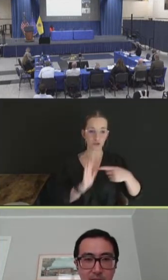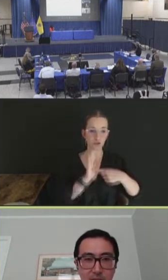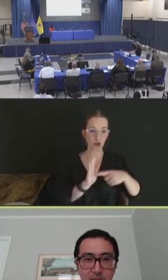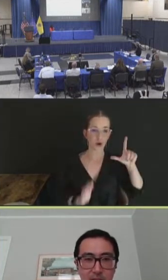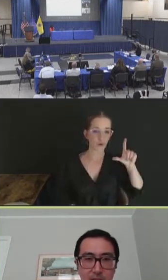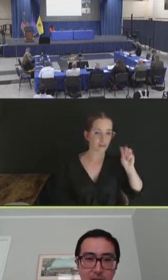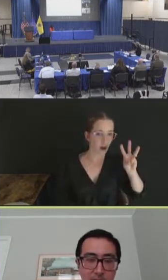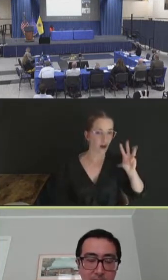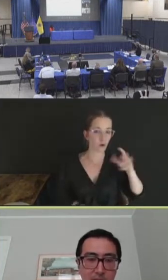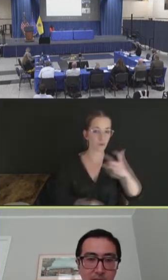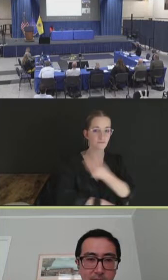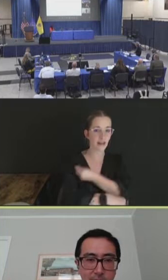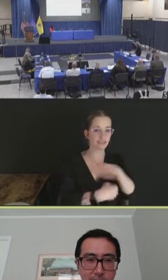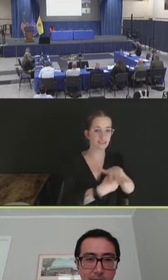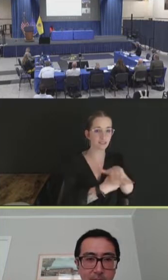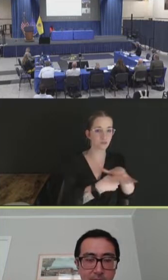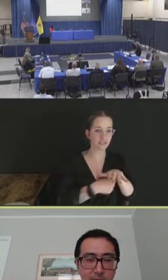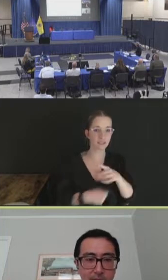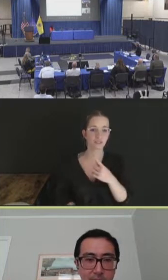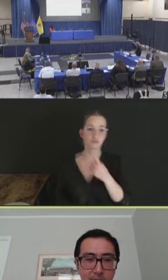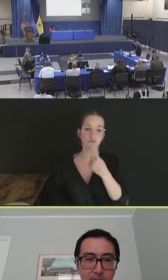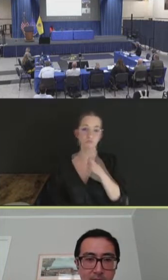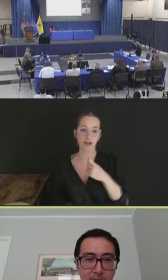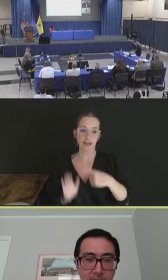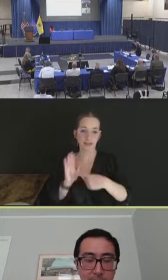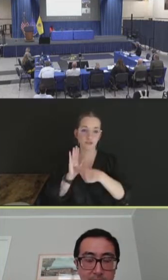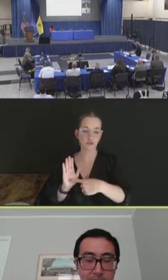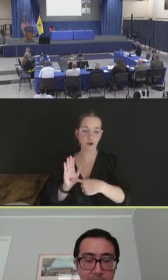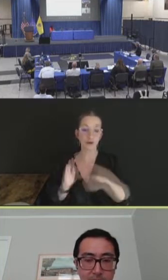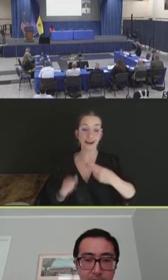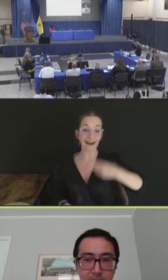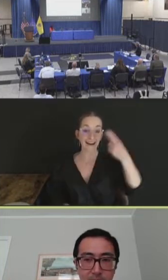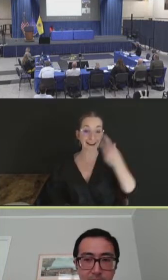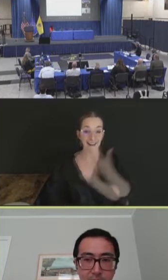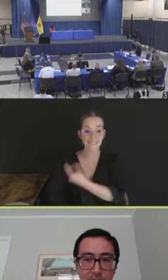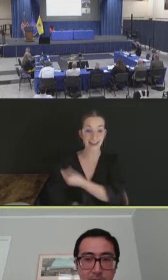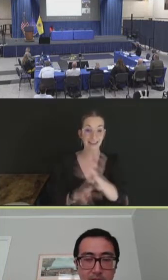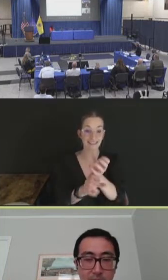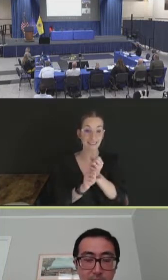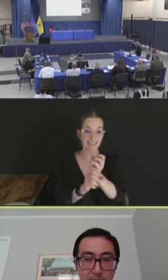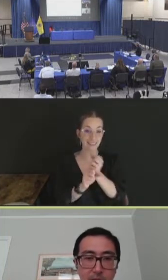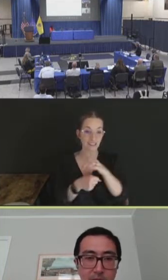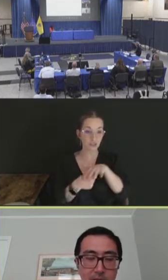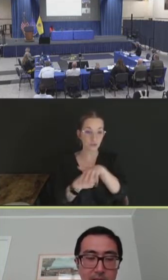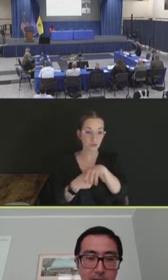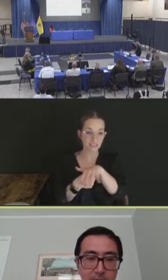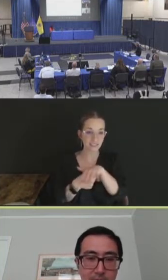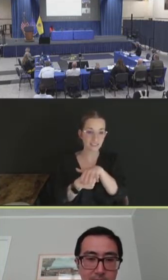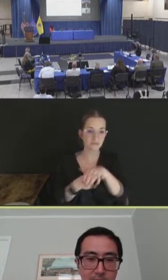vaccine uptake region. And this is stratified by occupational sector. And you can see that